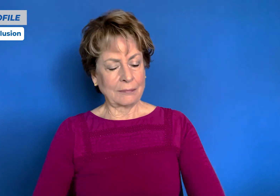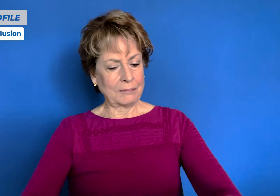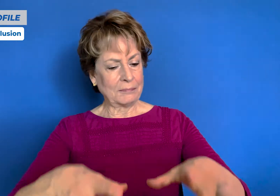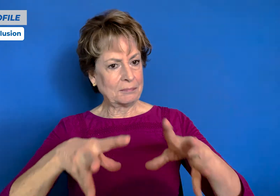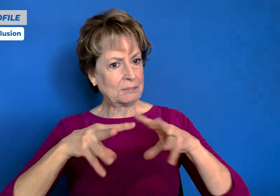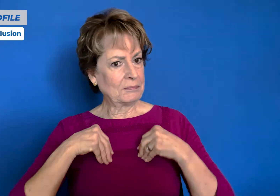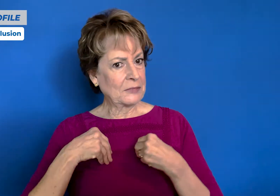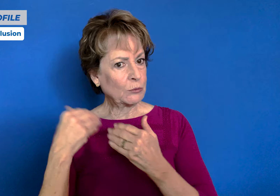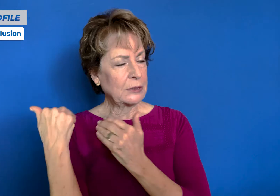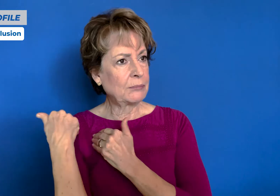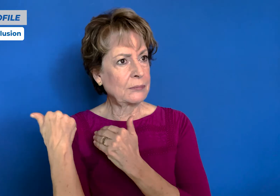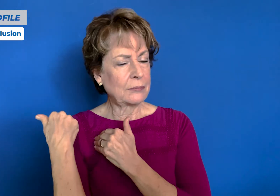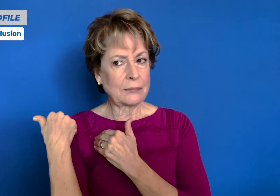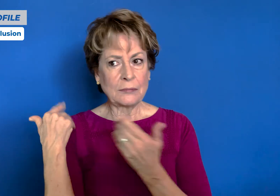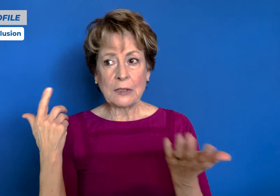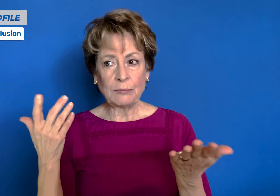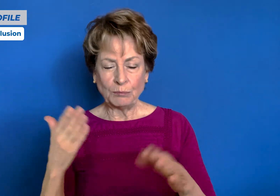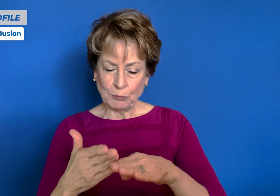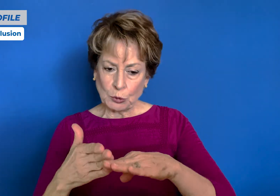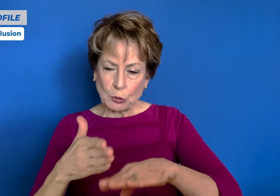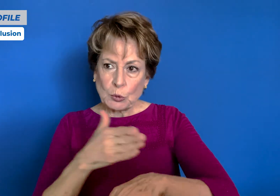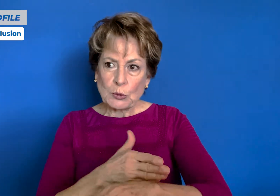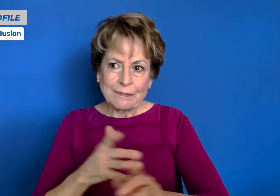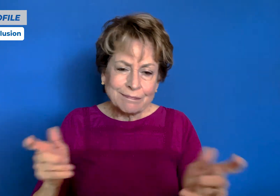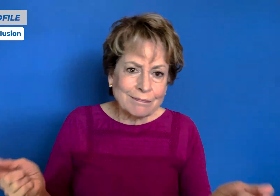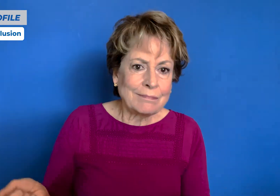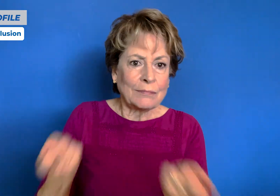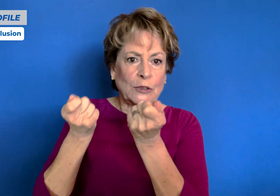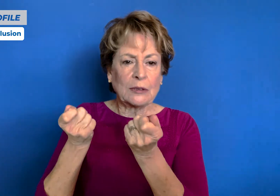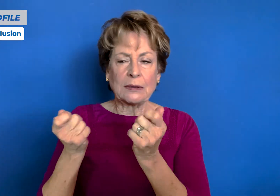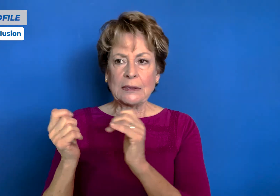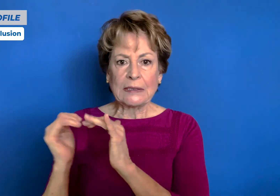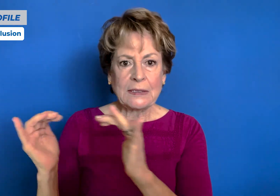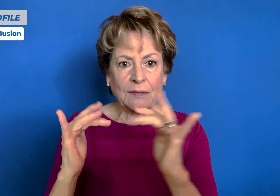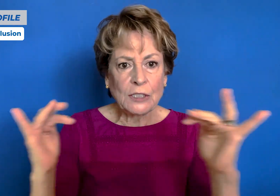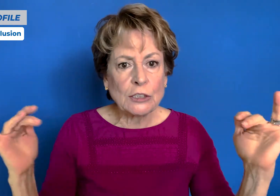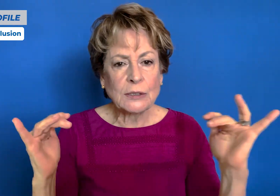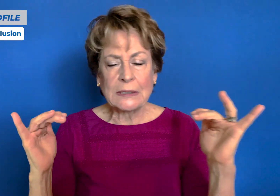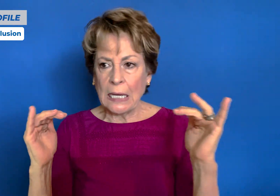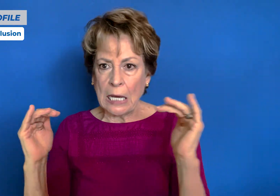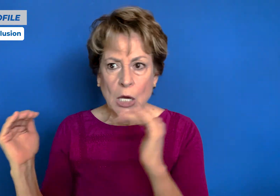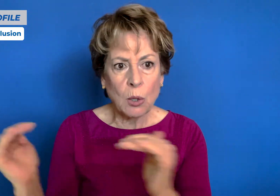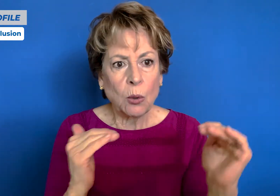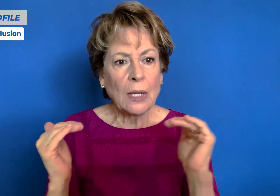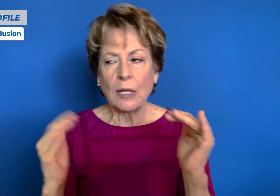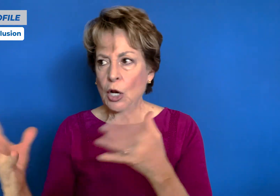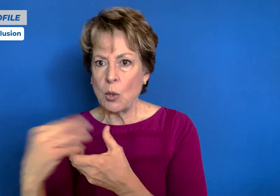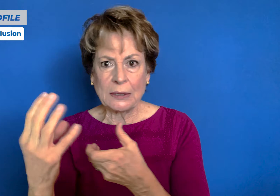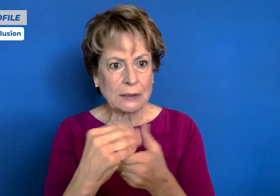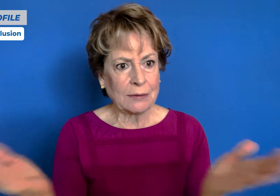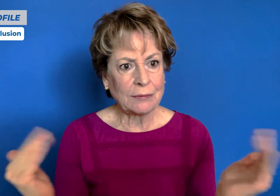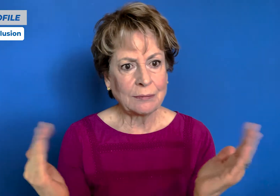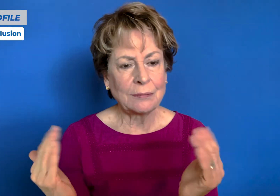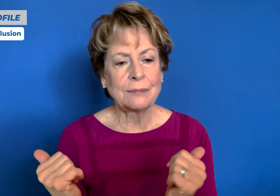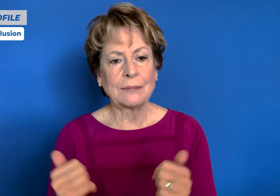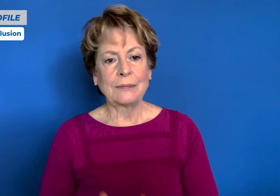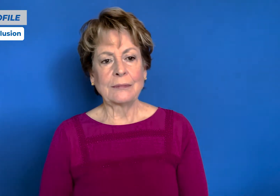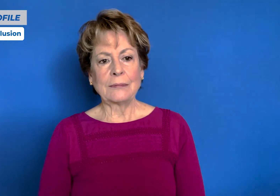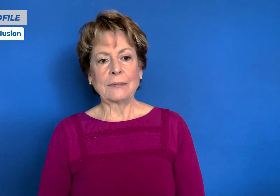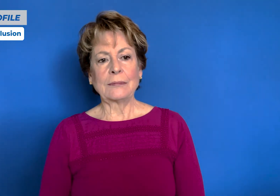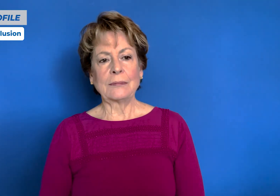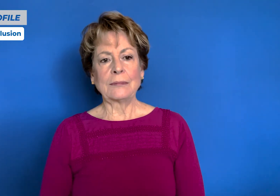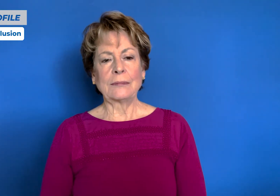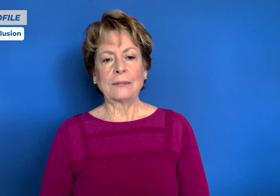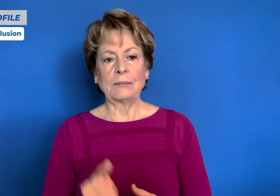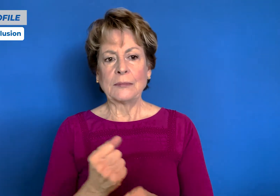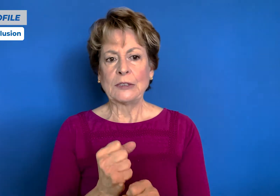Holds all accountable for improving diversity, equity, and inclusion.